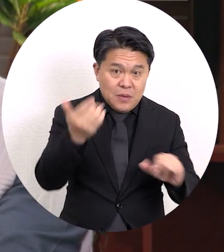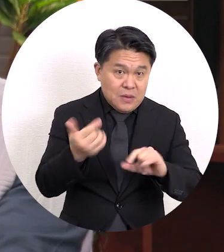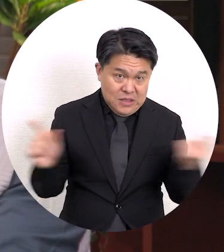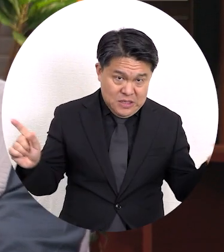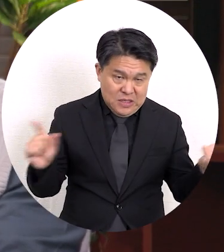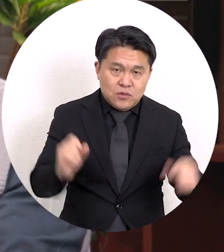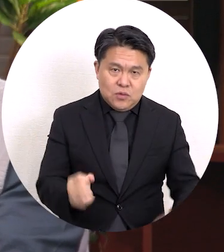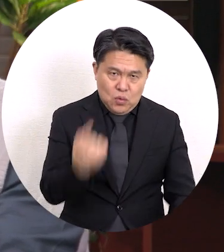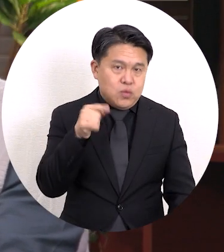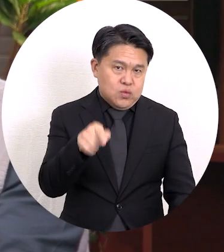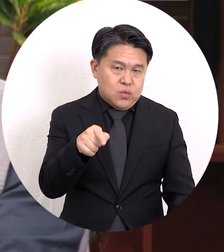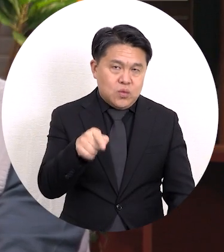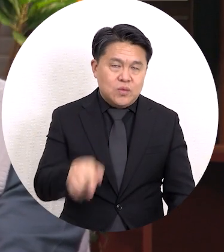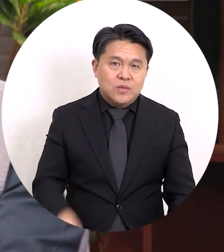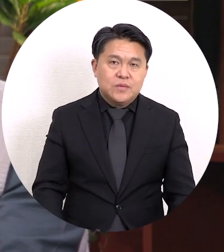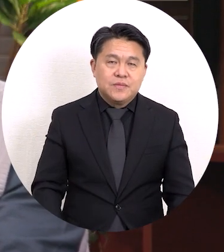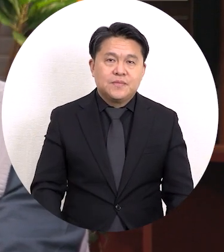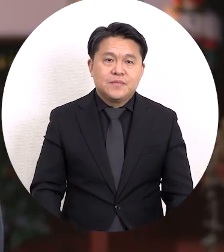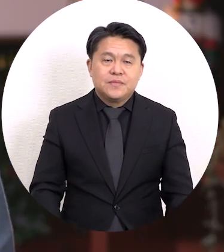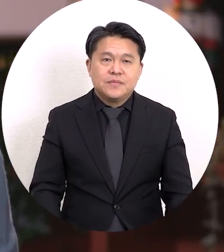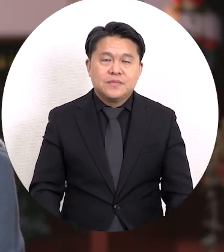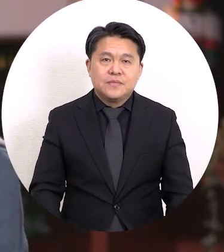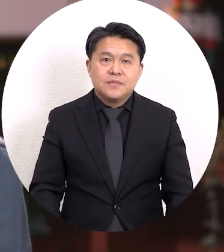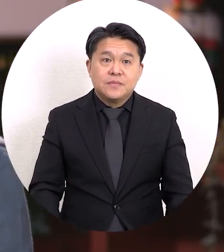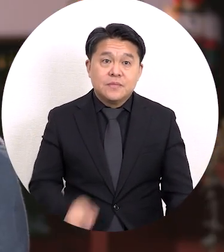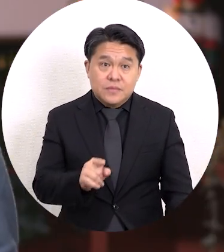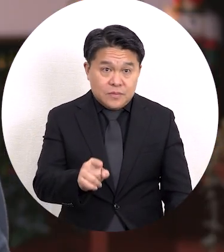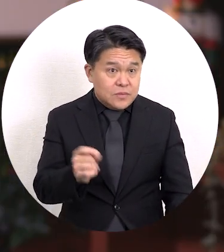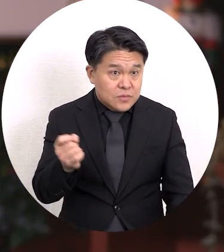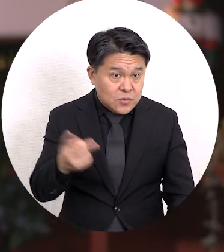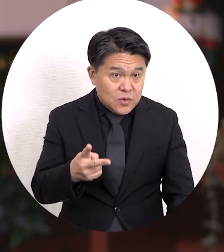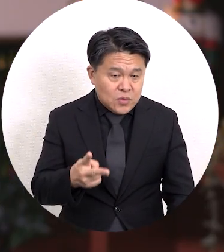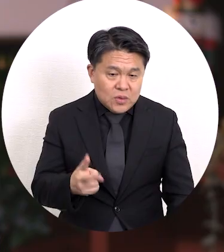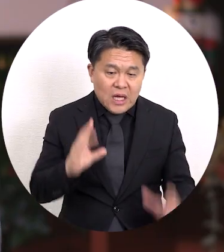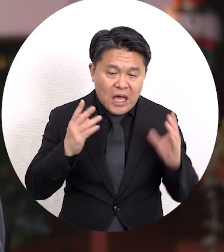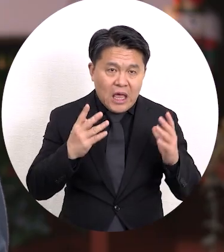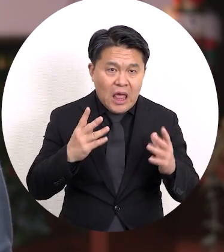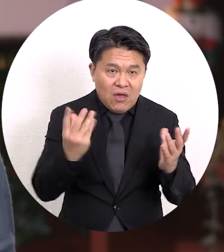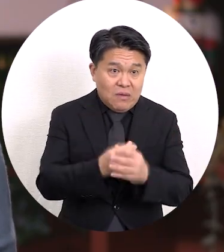that separates humans from chimpanzees. Because humans are born in an immature state,